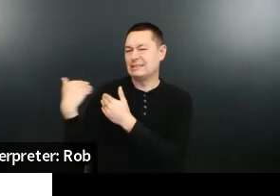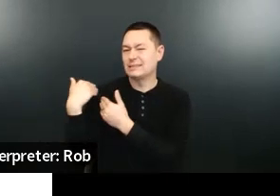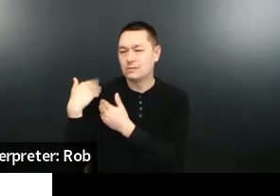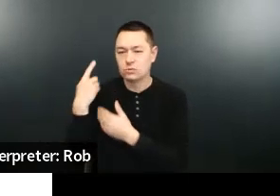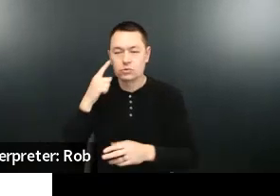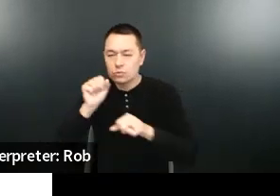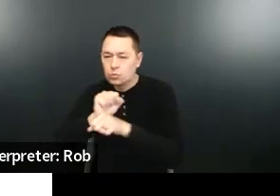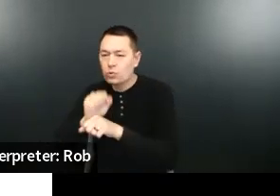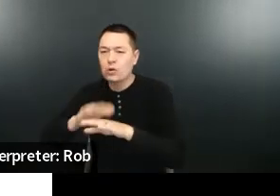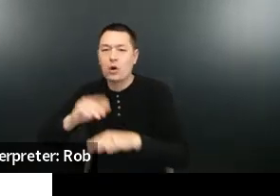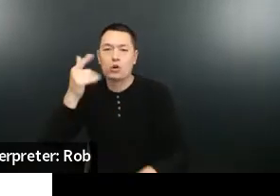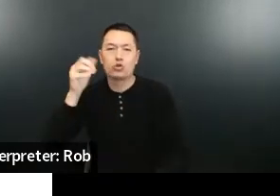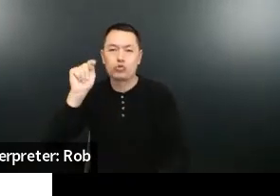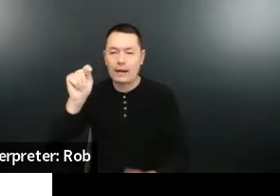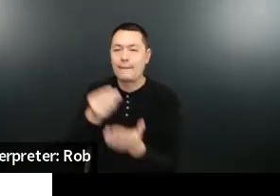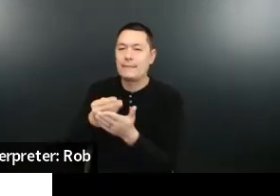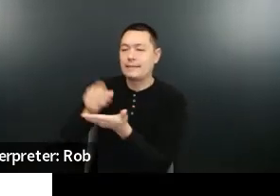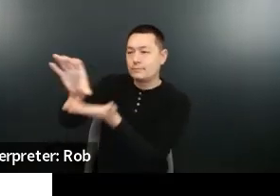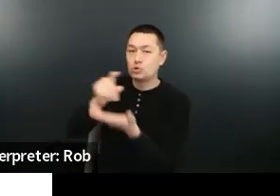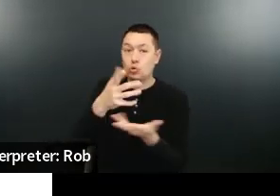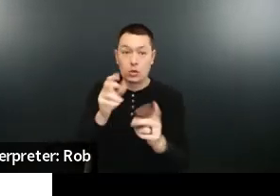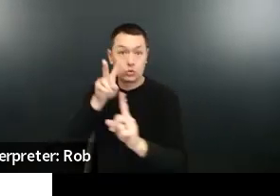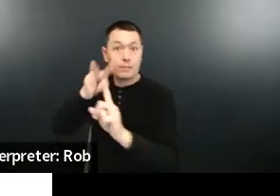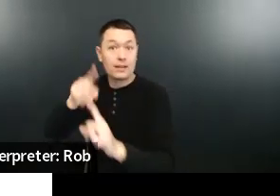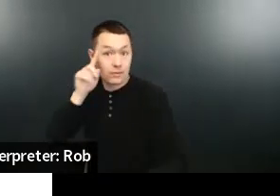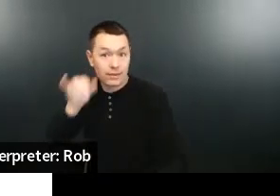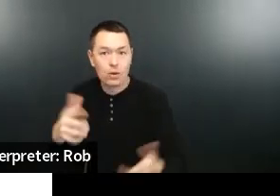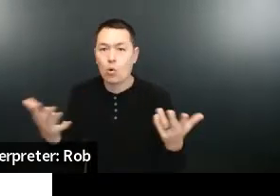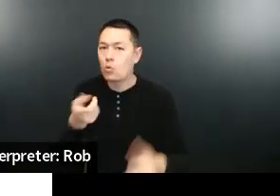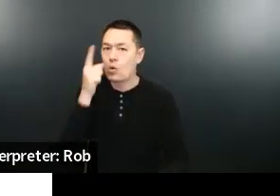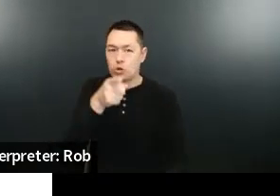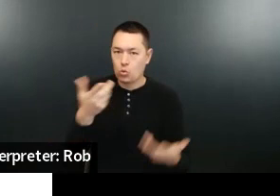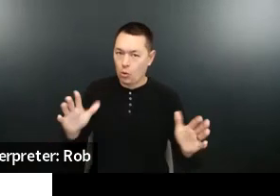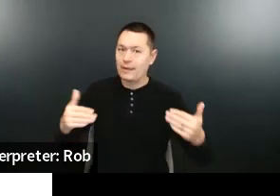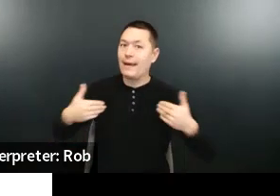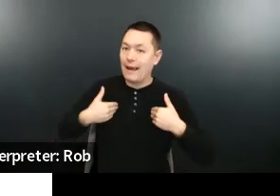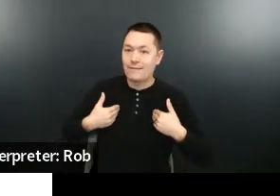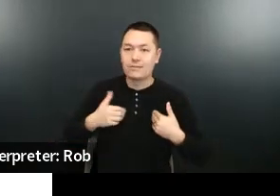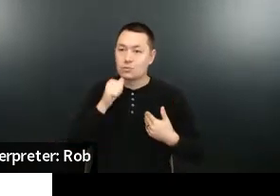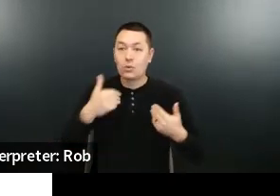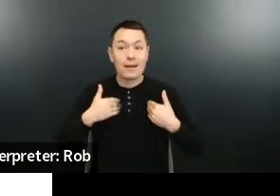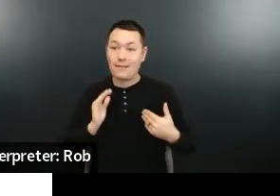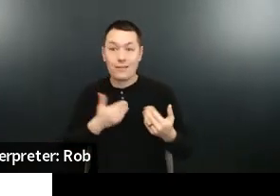There's a grant that you're interested in applying for or one that you already have that you don't have our support with already.